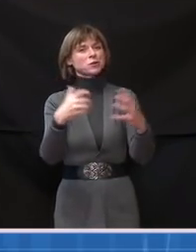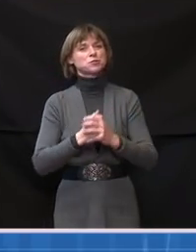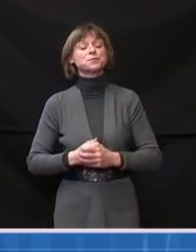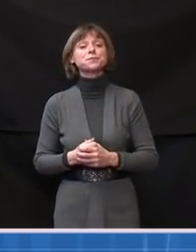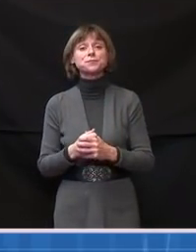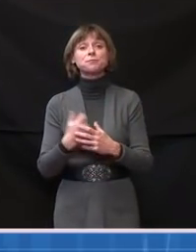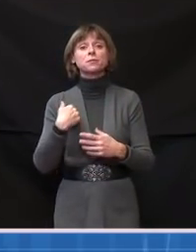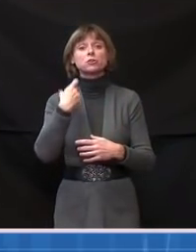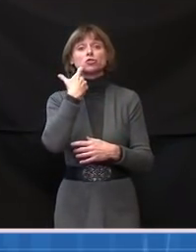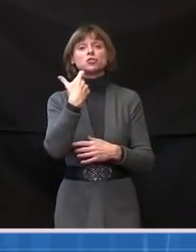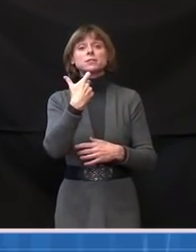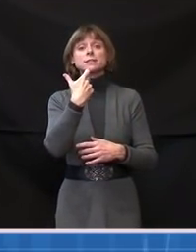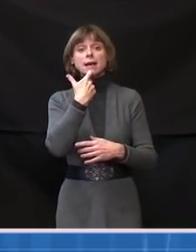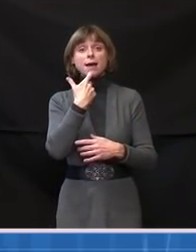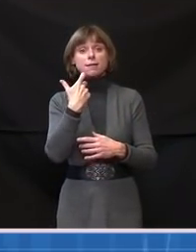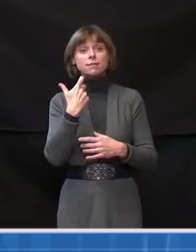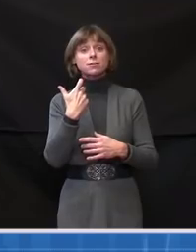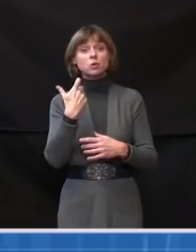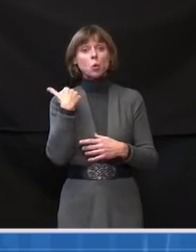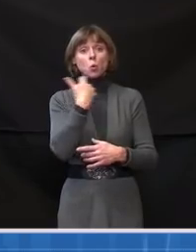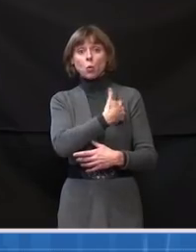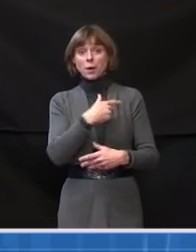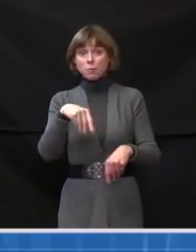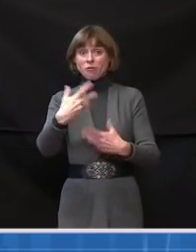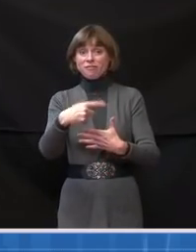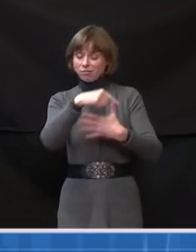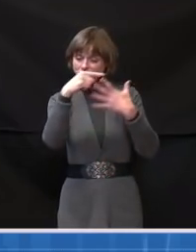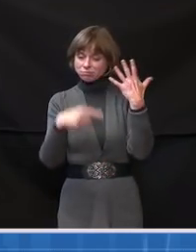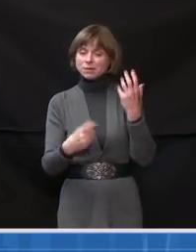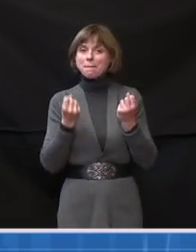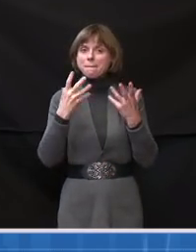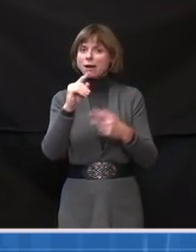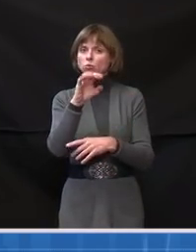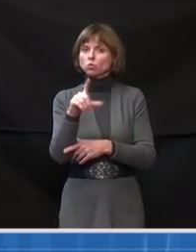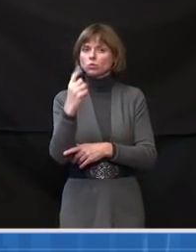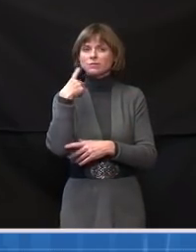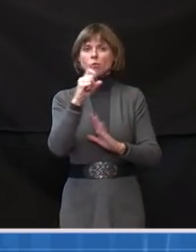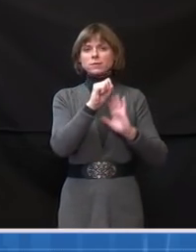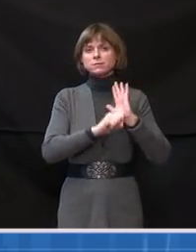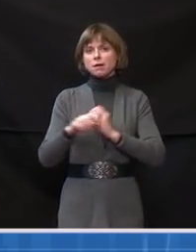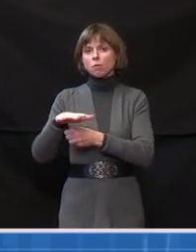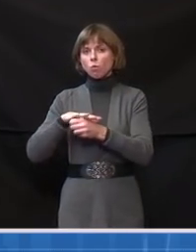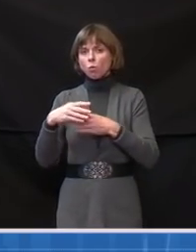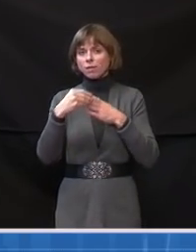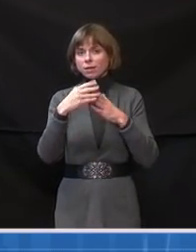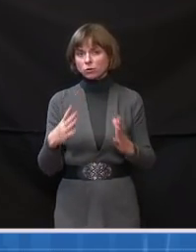we are providing a suite of tools to state and local leaders as they work to reach their underserved